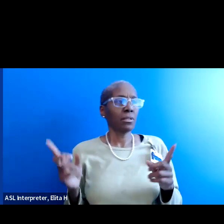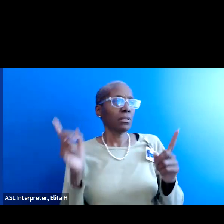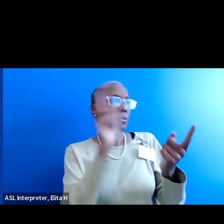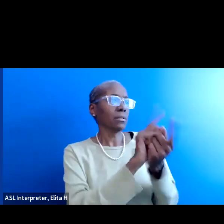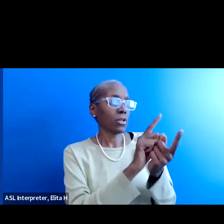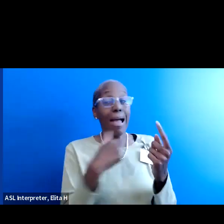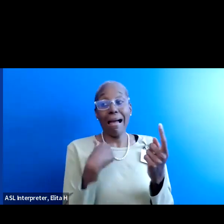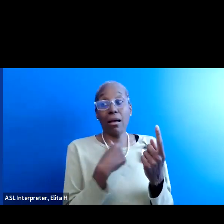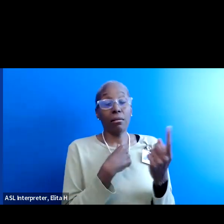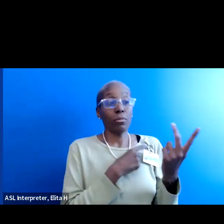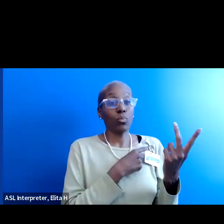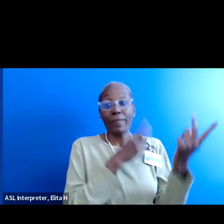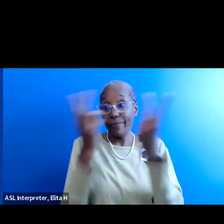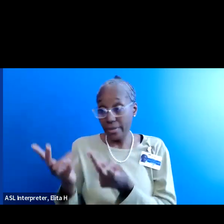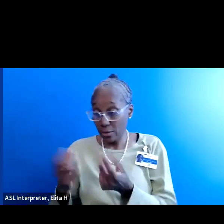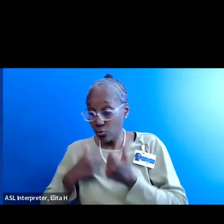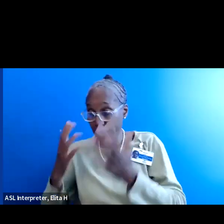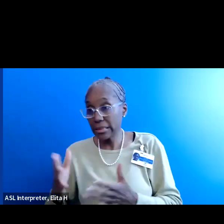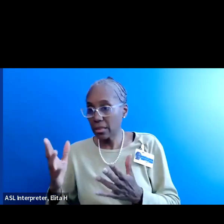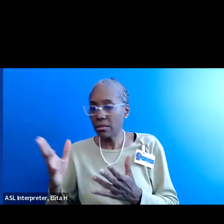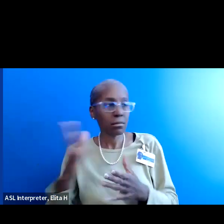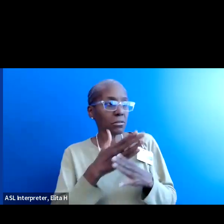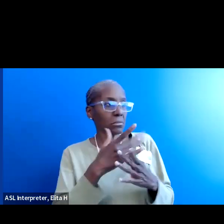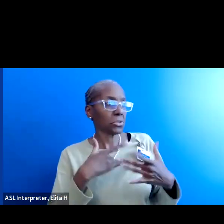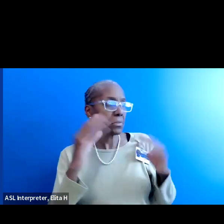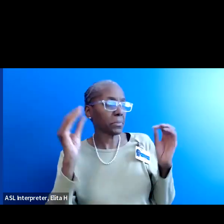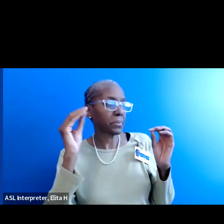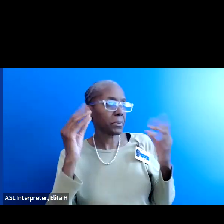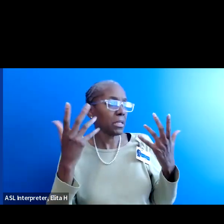would go visit the resident and the resident didn't share that concern and they didn't want me involved.